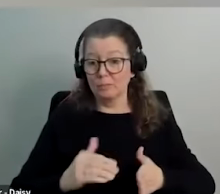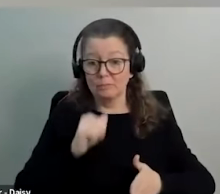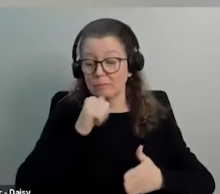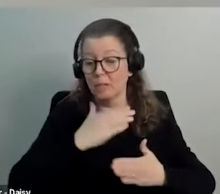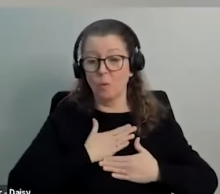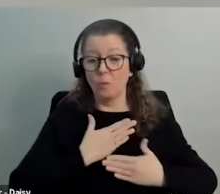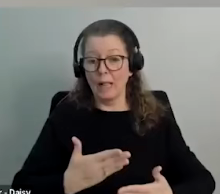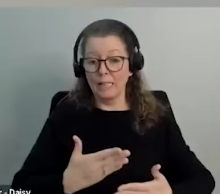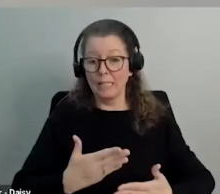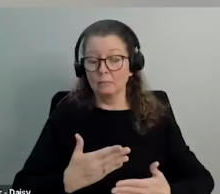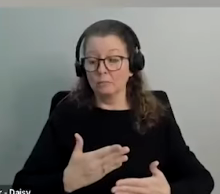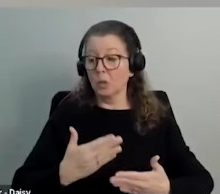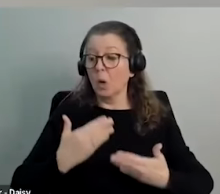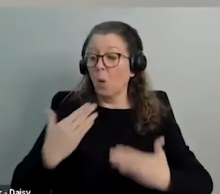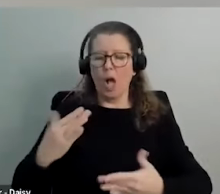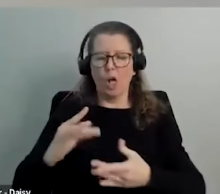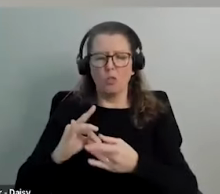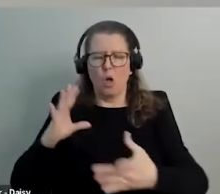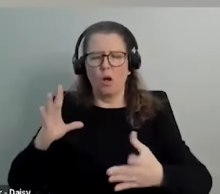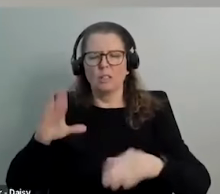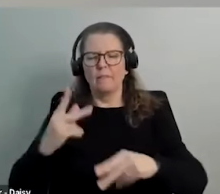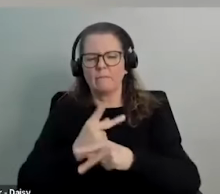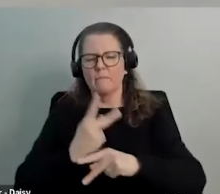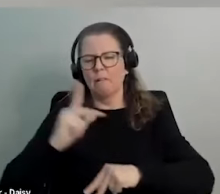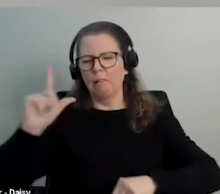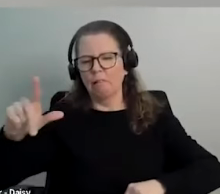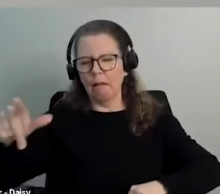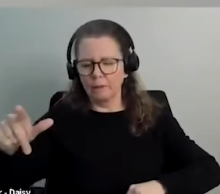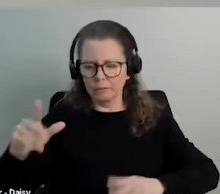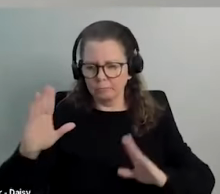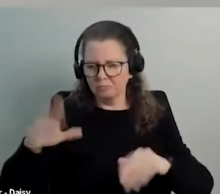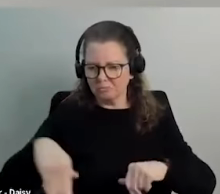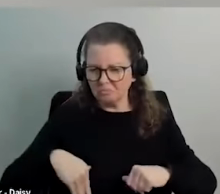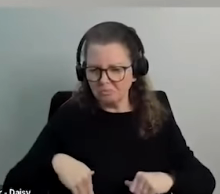and then we'll figure this part out afterward. How about that? Let's have an exception for a few months,